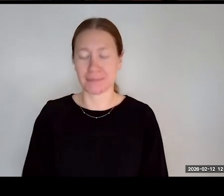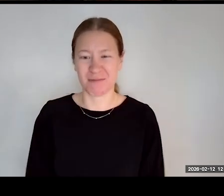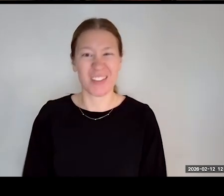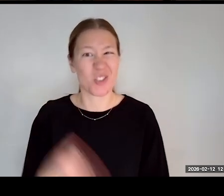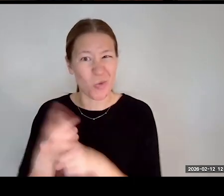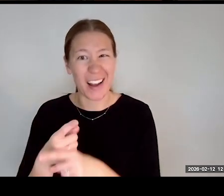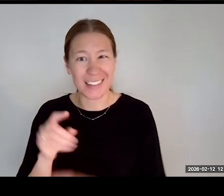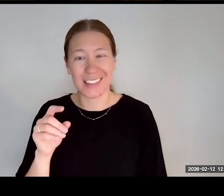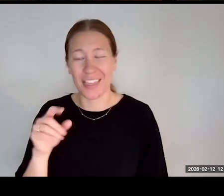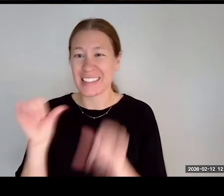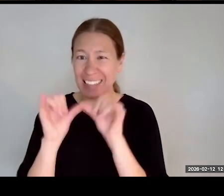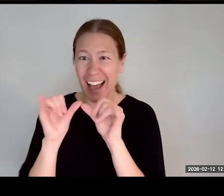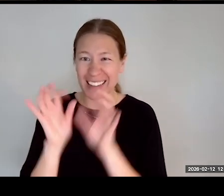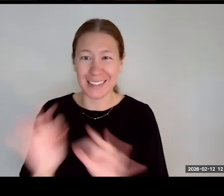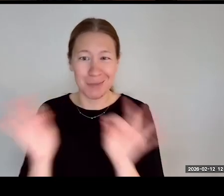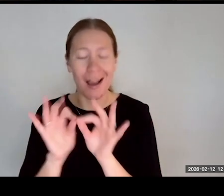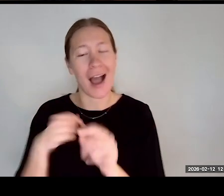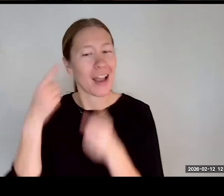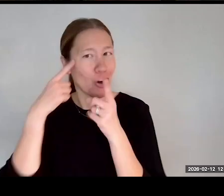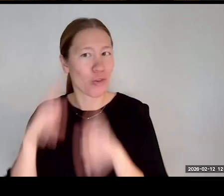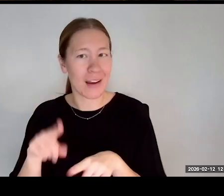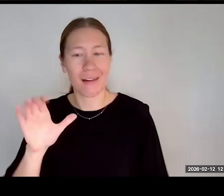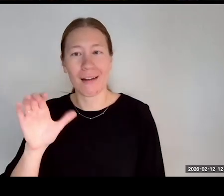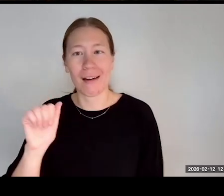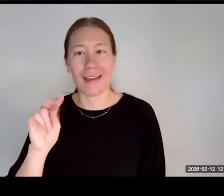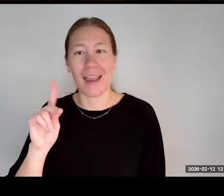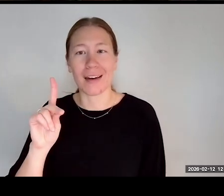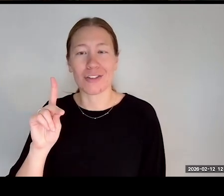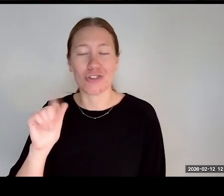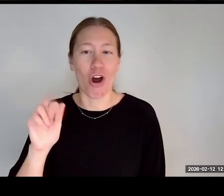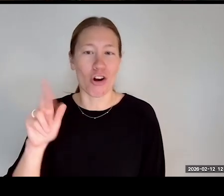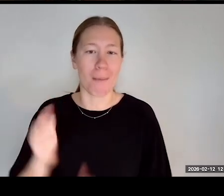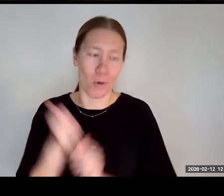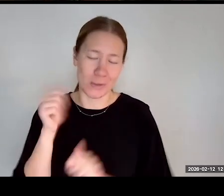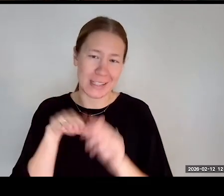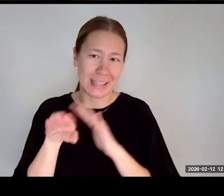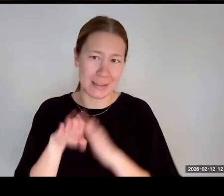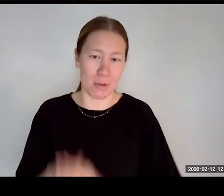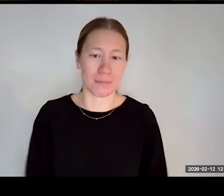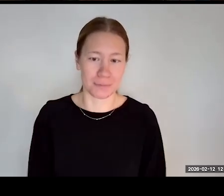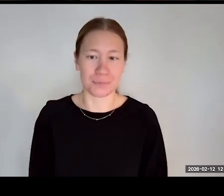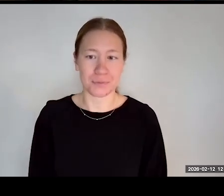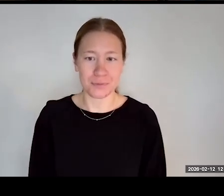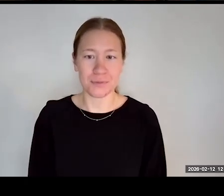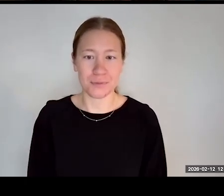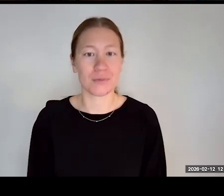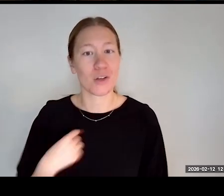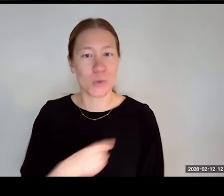So I would agree Candara is the most accessible. So let's see how we can, as we move forward, we're gonna clean up some of these fonts